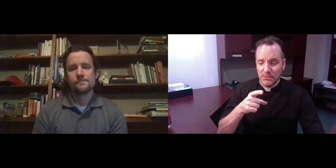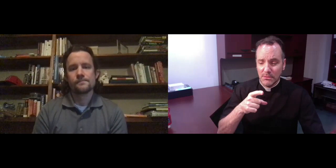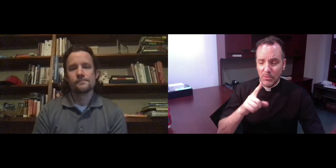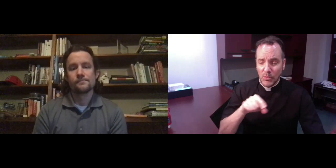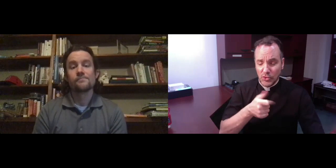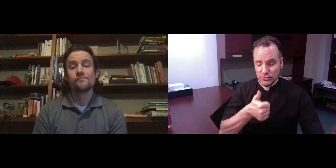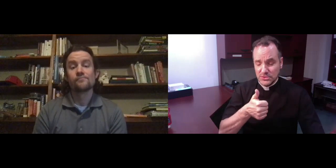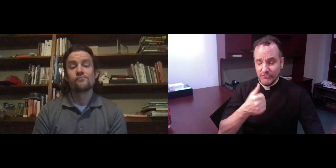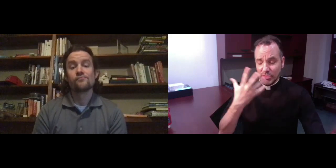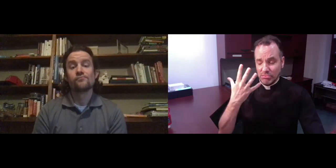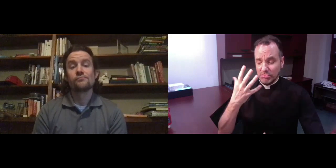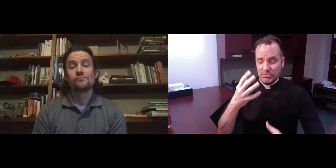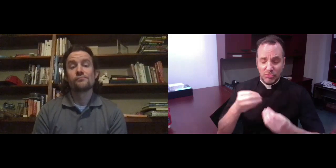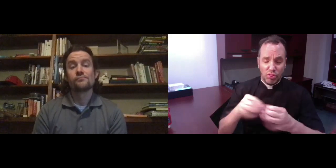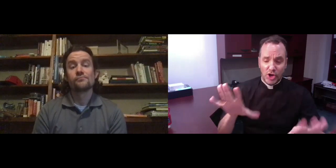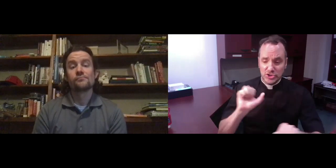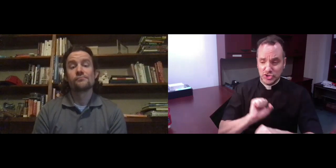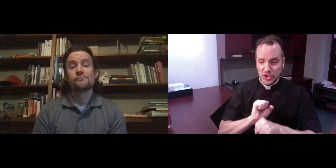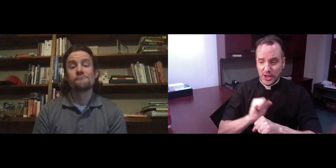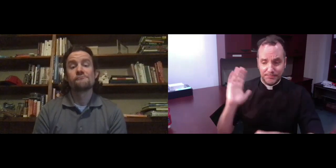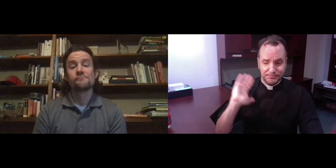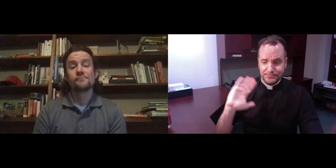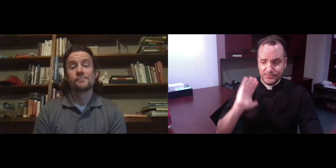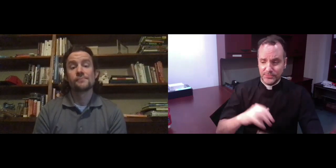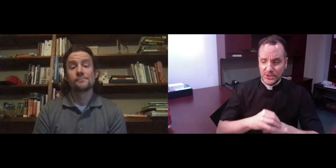(Fr. Shawn): That's true.